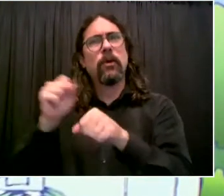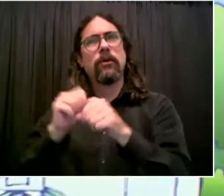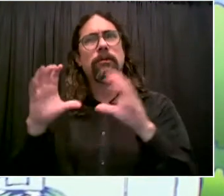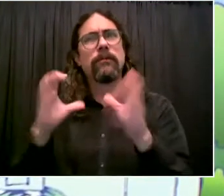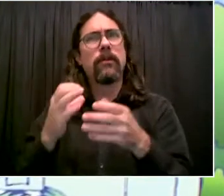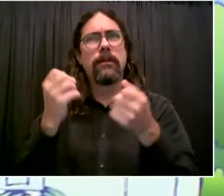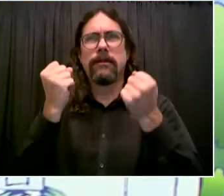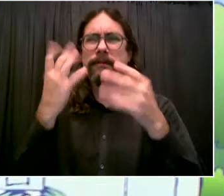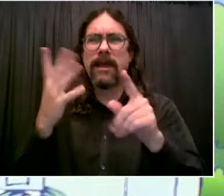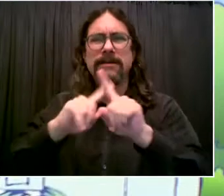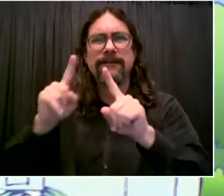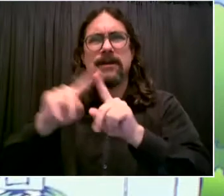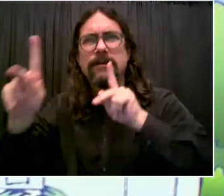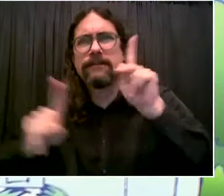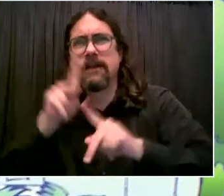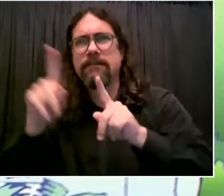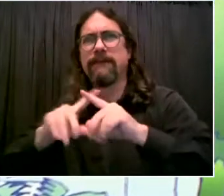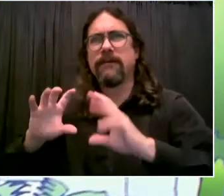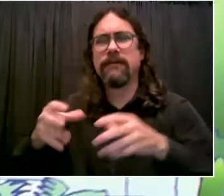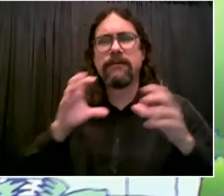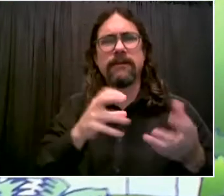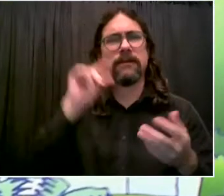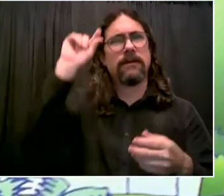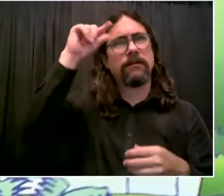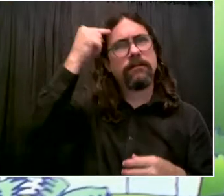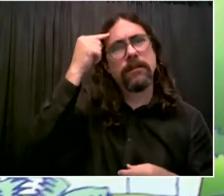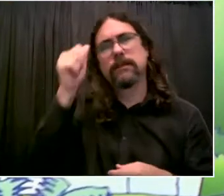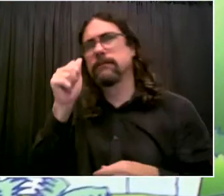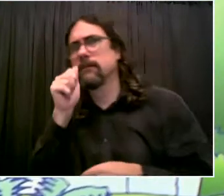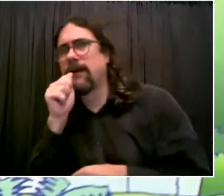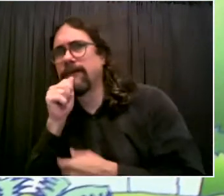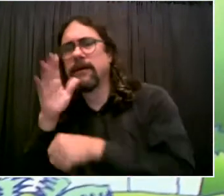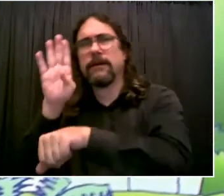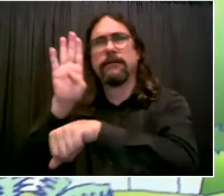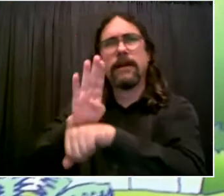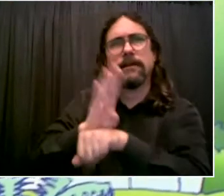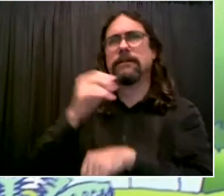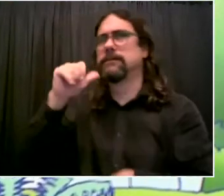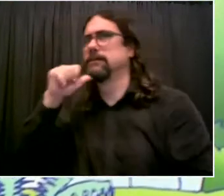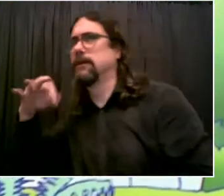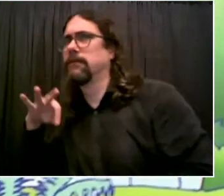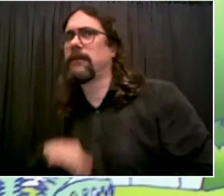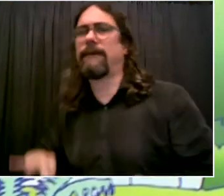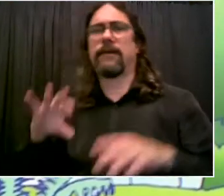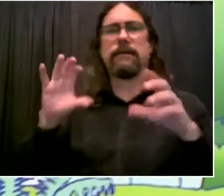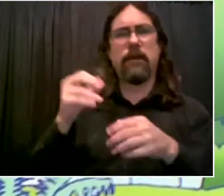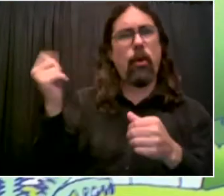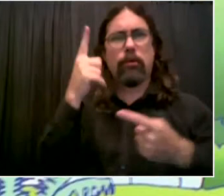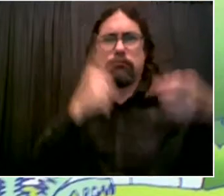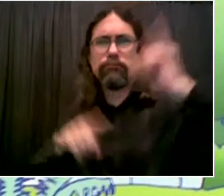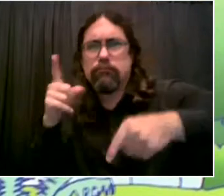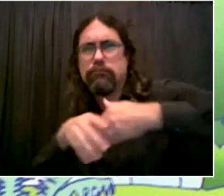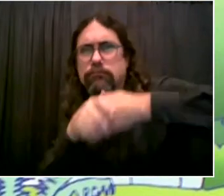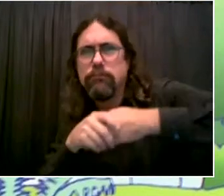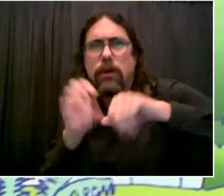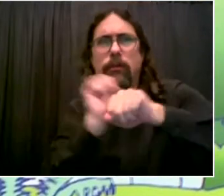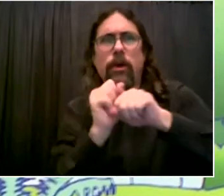BECAUSE IT TAKES A LOT OF TEAWOMRK, PUBLIC AND PRIVATE SECTOR WORKING TOGETHER, COMMUNITY-BASED ORGANIZATIONS, EVEYRONWOE RINKG